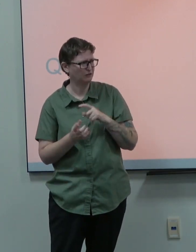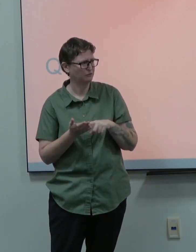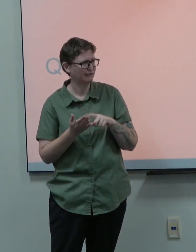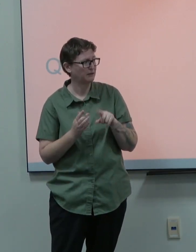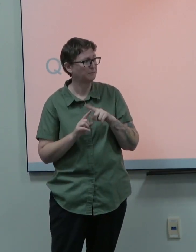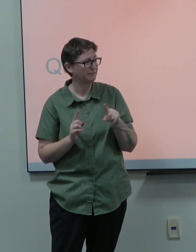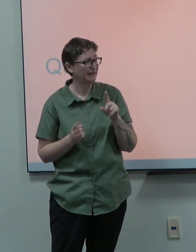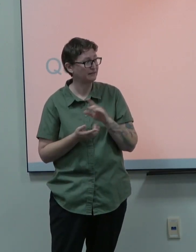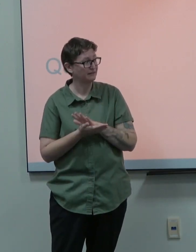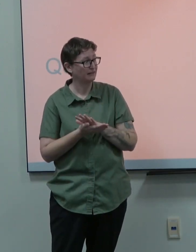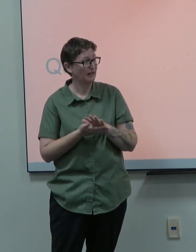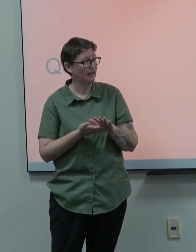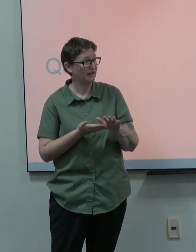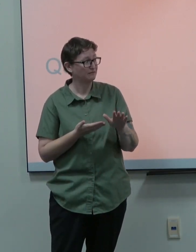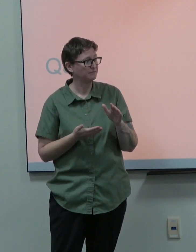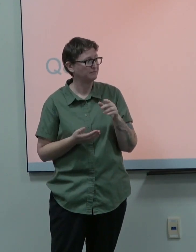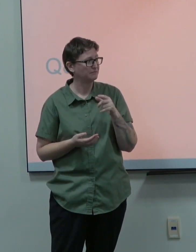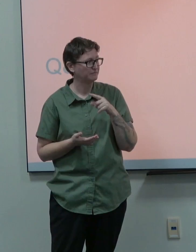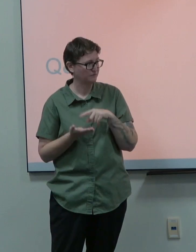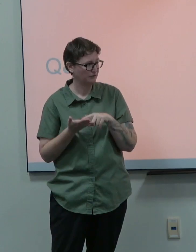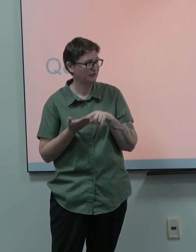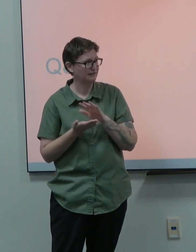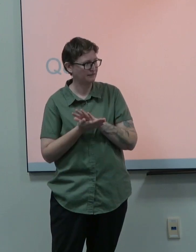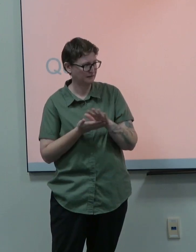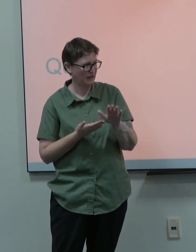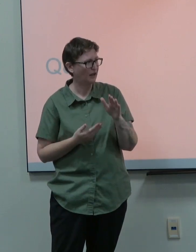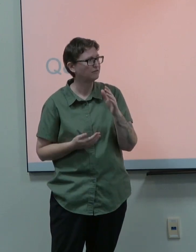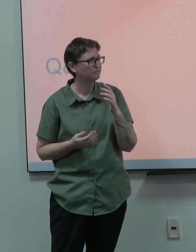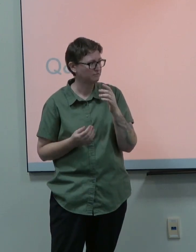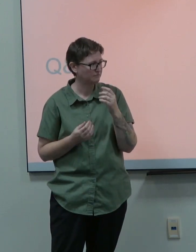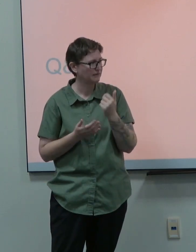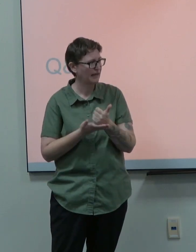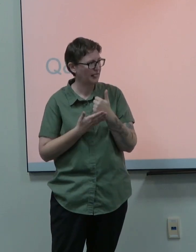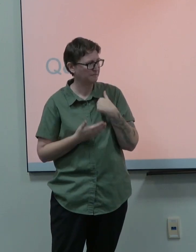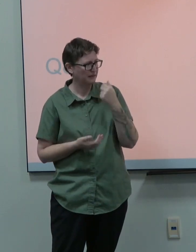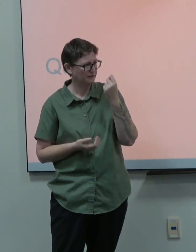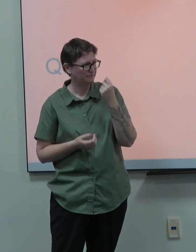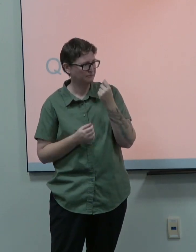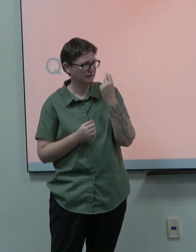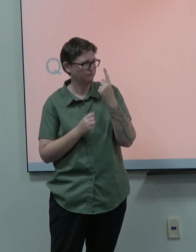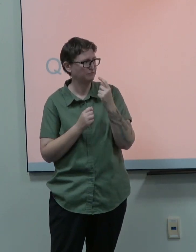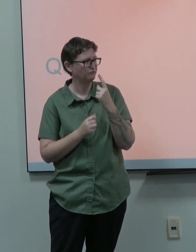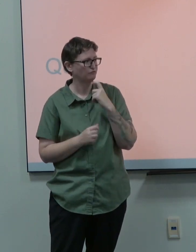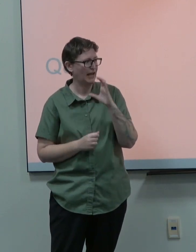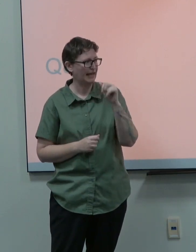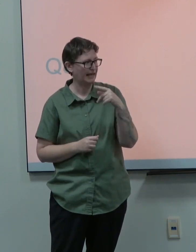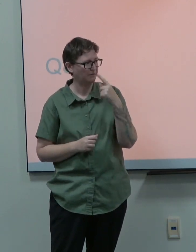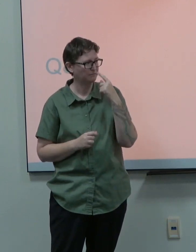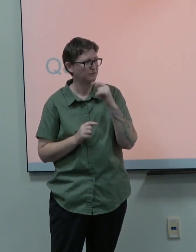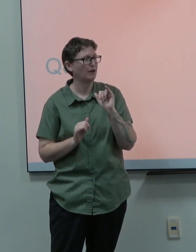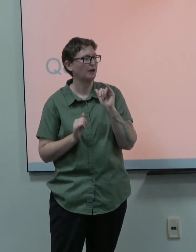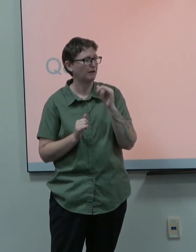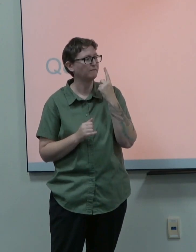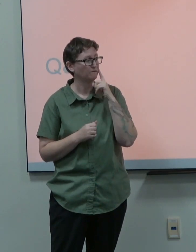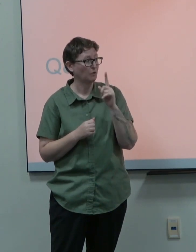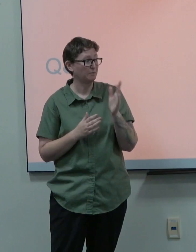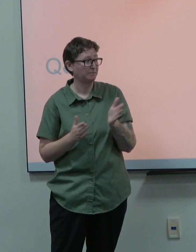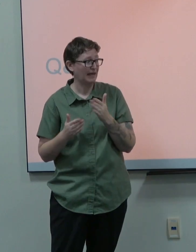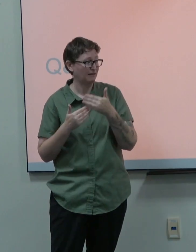My major is pretty different from research, but the research was nice to help me understand REDCap, and REDCap is perfect because I have my